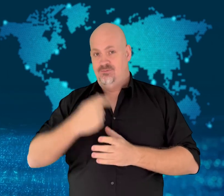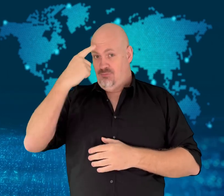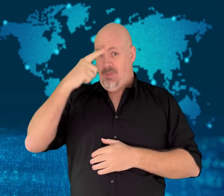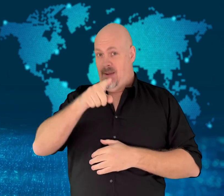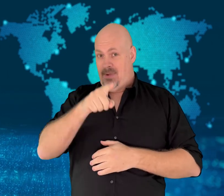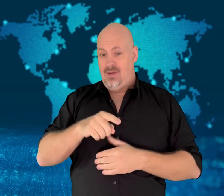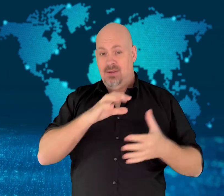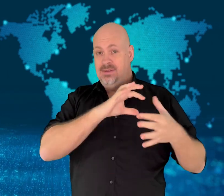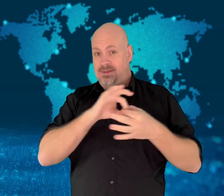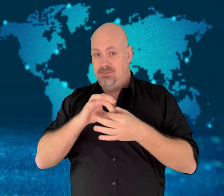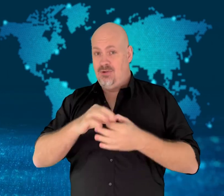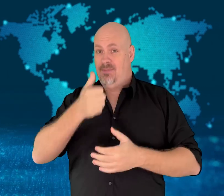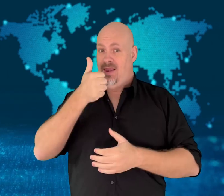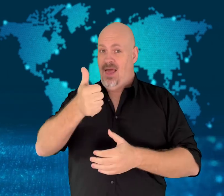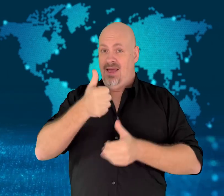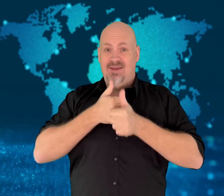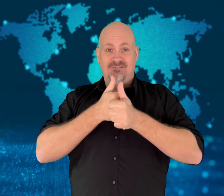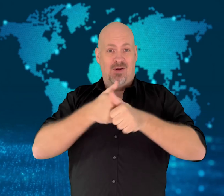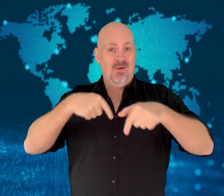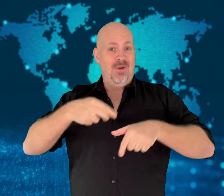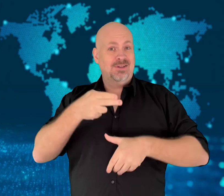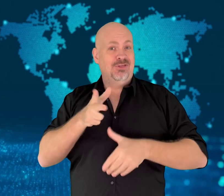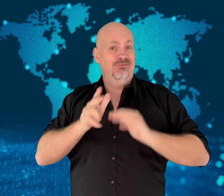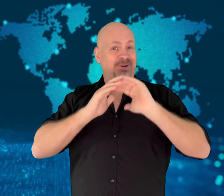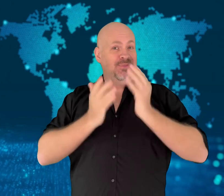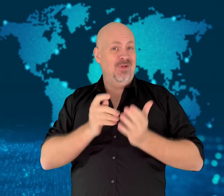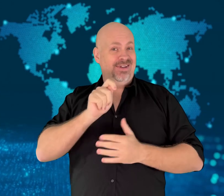Don't forget to subscribe, like, and follow H3 World TV